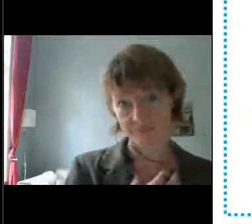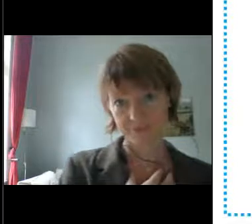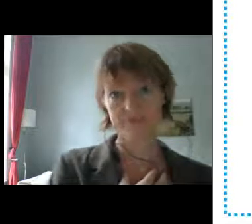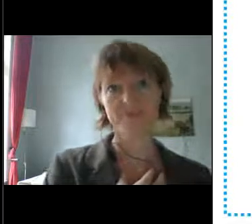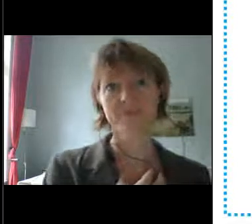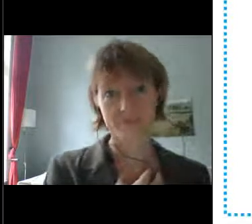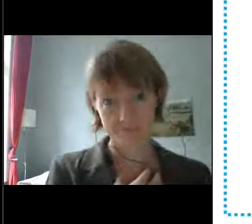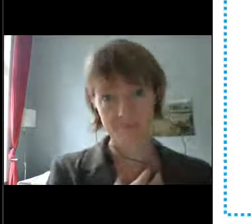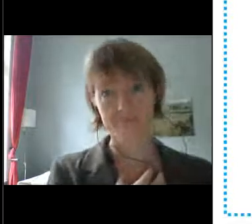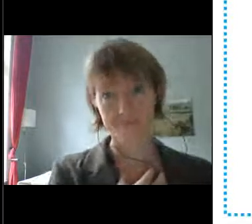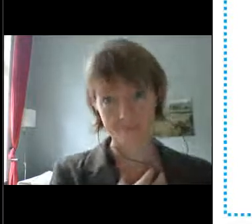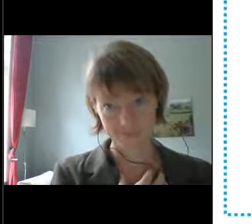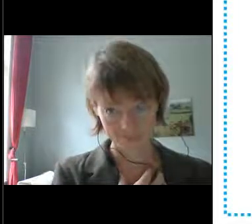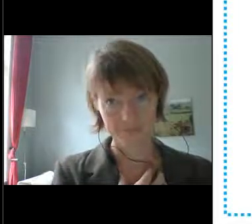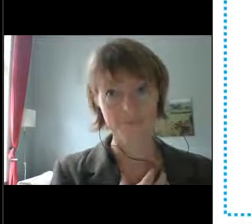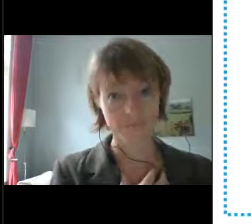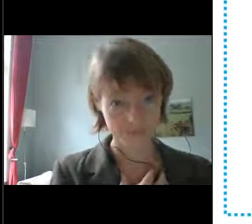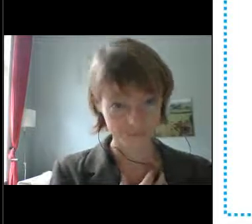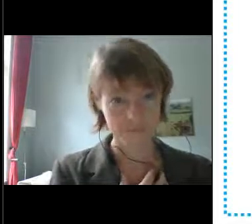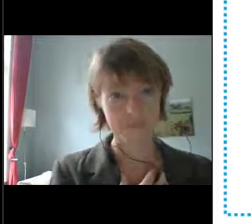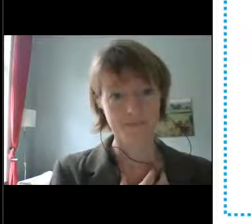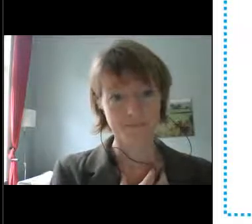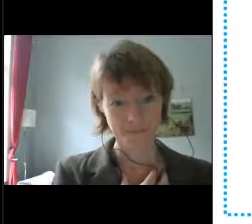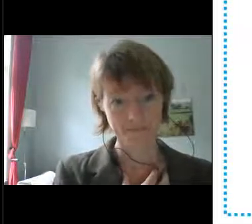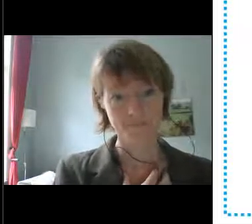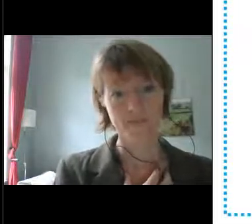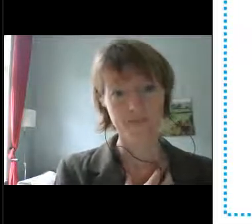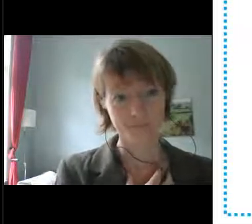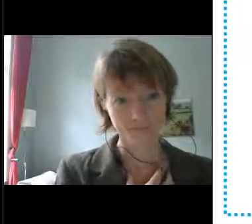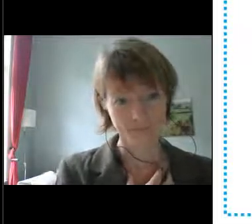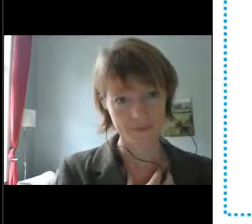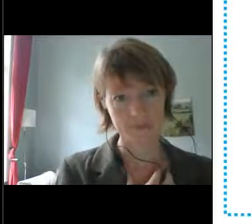I didn't want to be out of food, but this is something similar